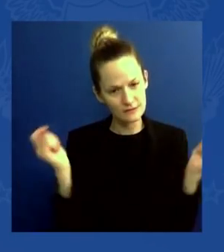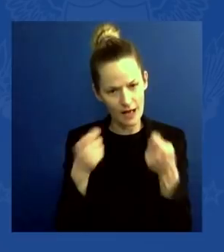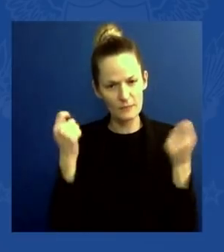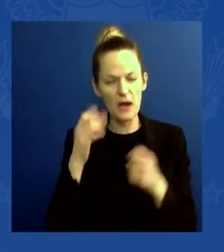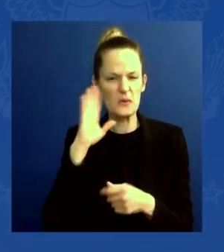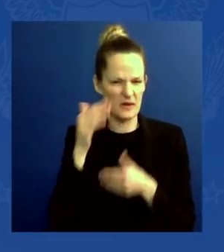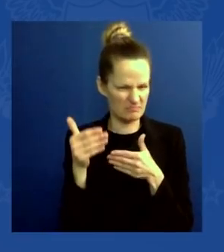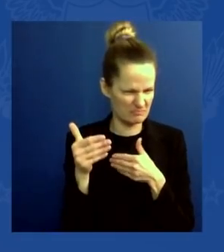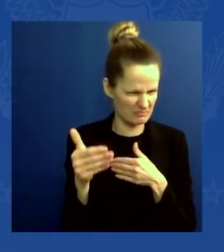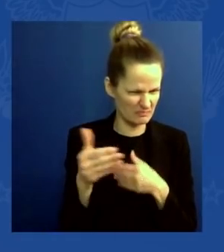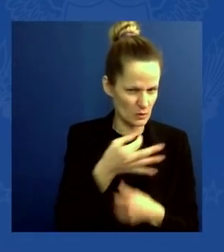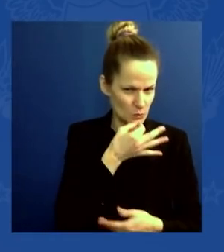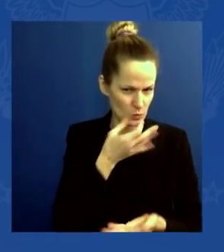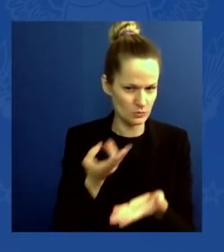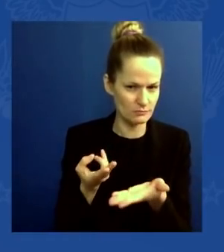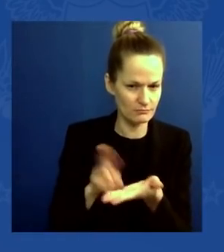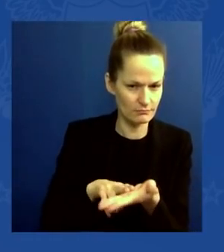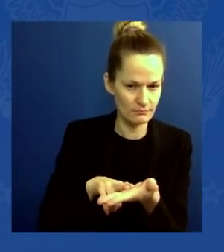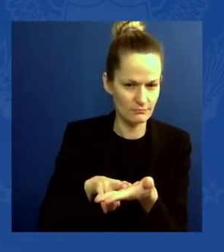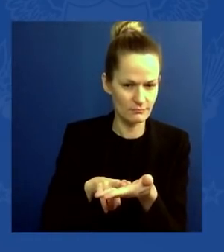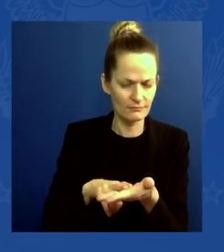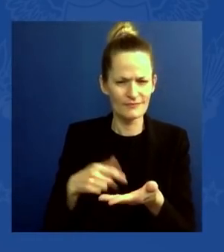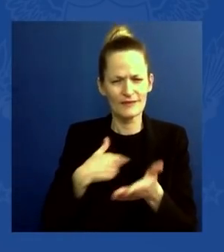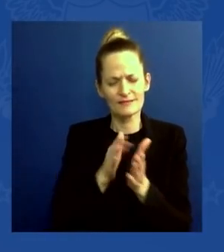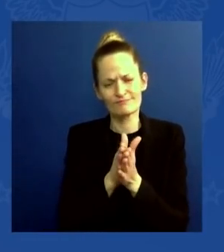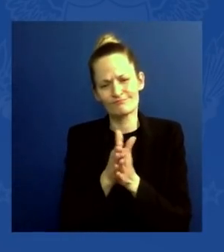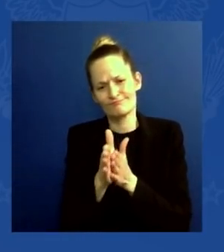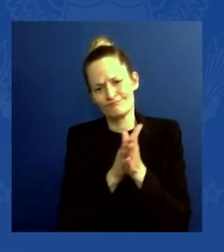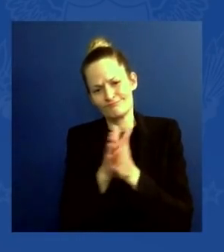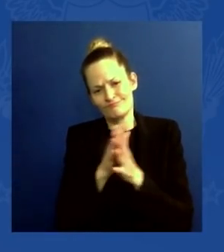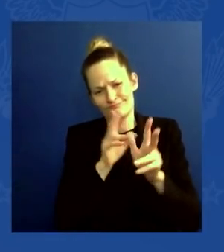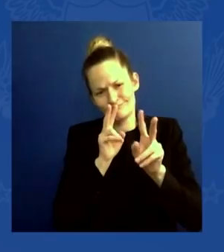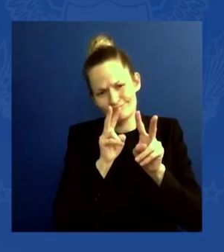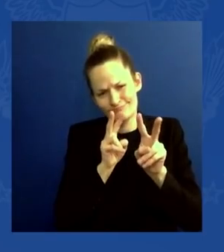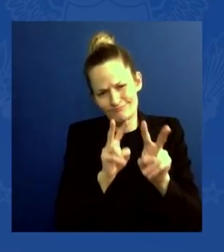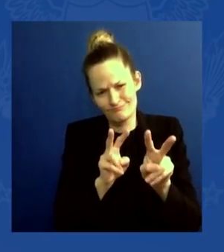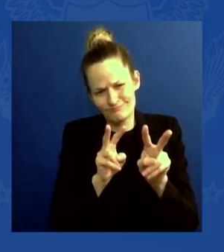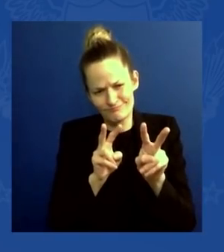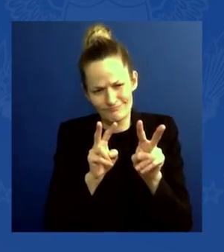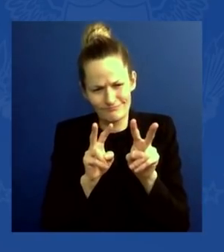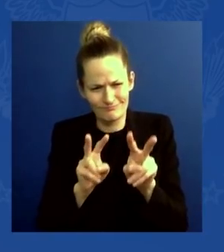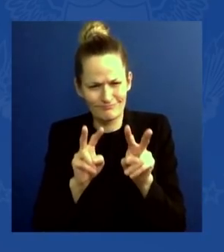who feel left behind and forgotten in an economy that's changing so rapidly, this bill is for you.